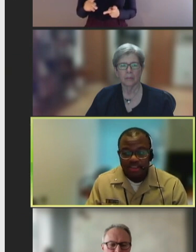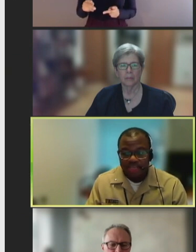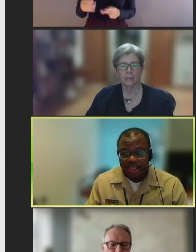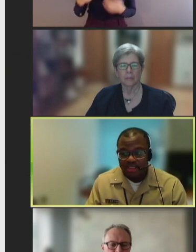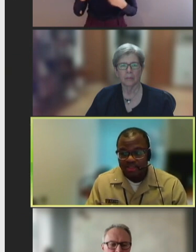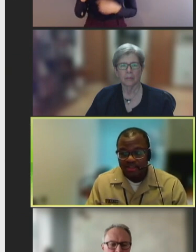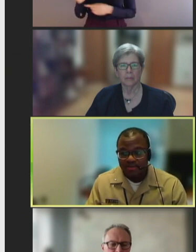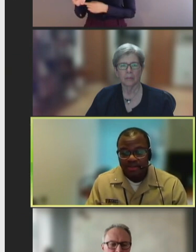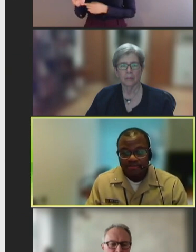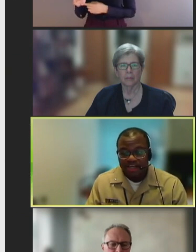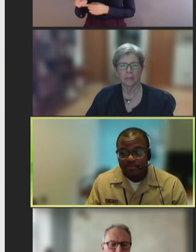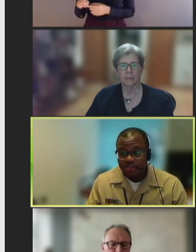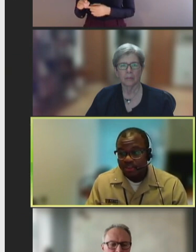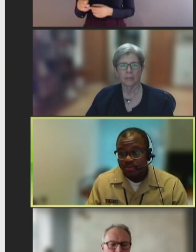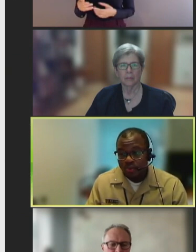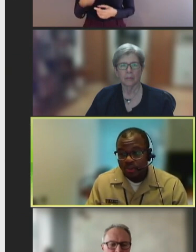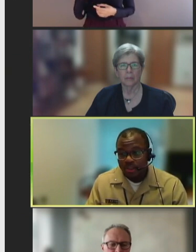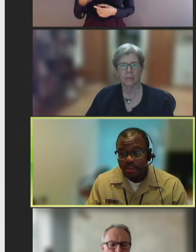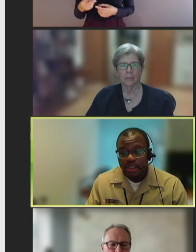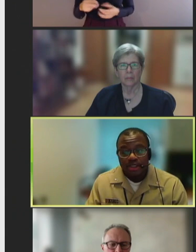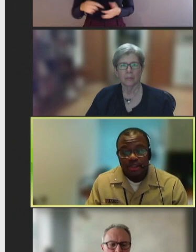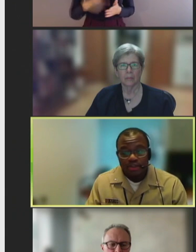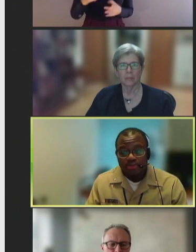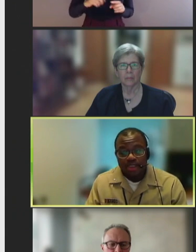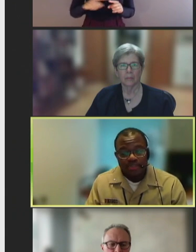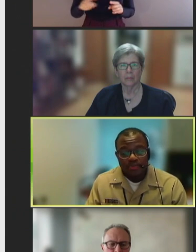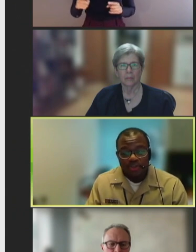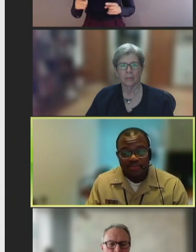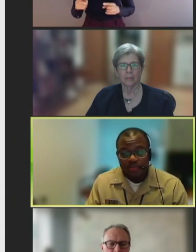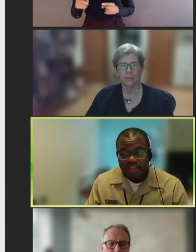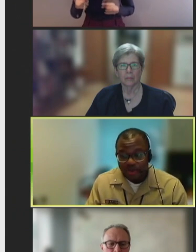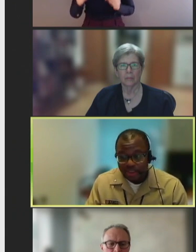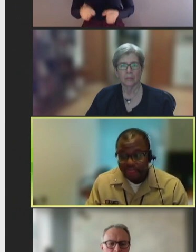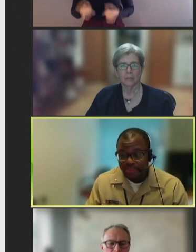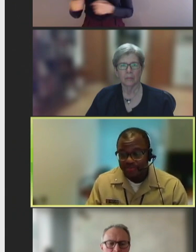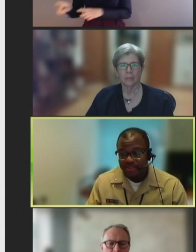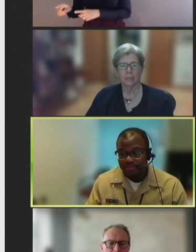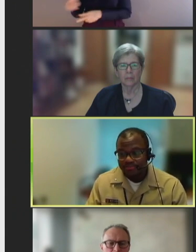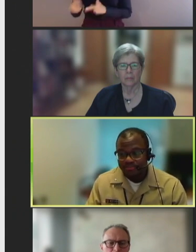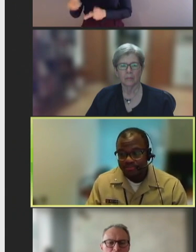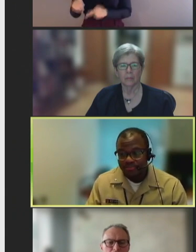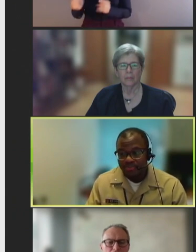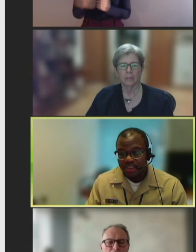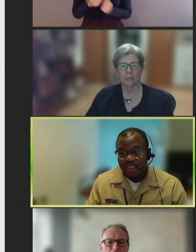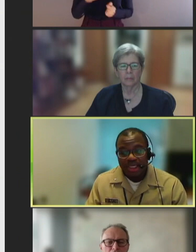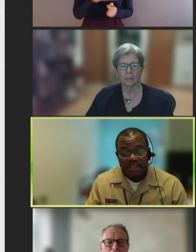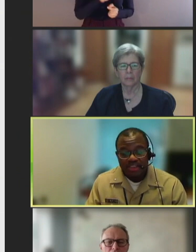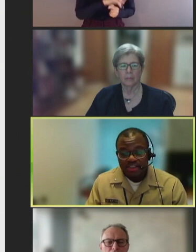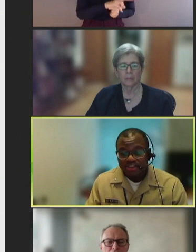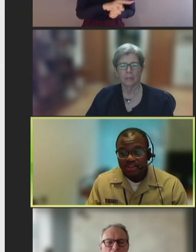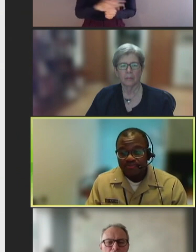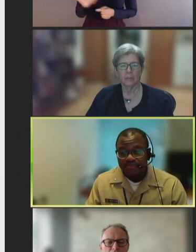as 85 percent or more -- occurs among people living without HIV. In addition,